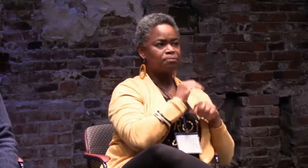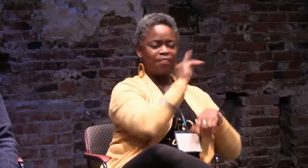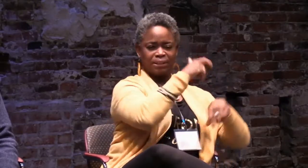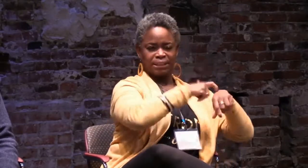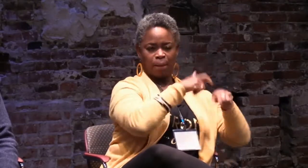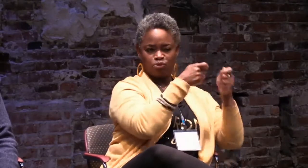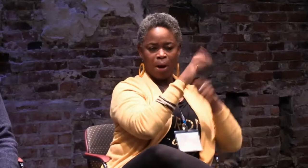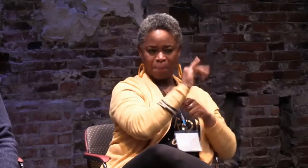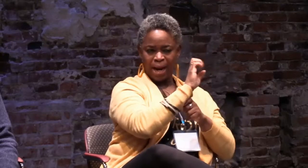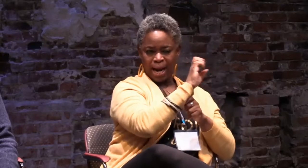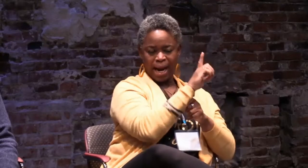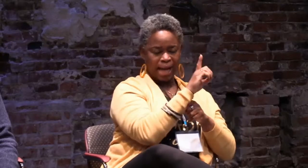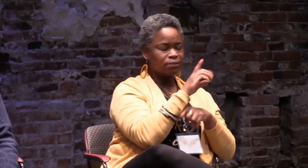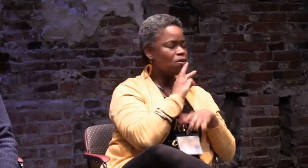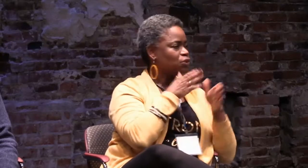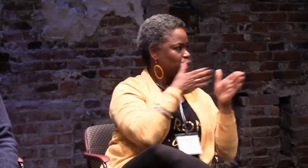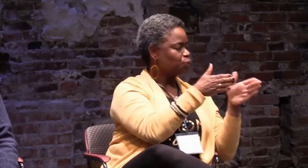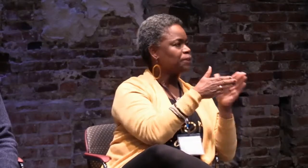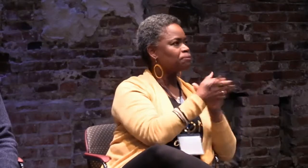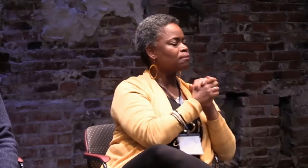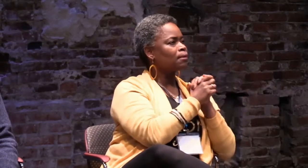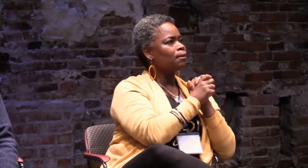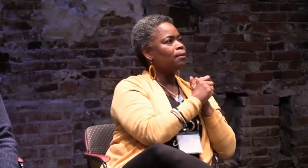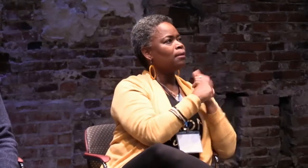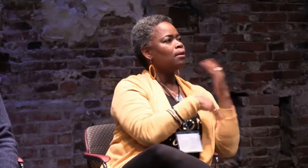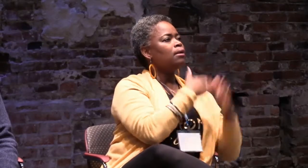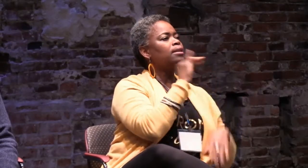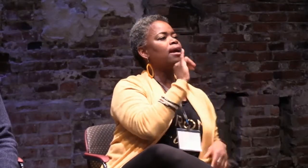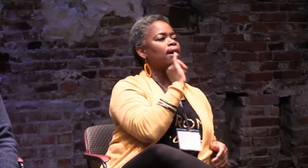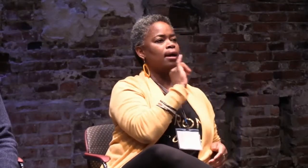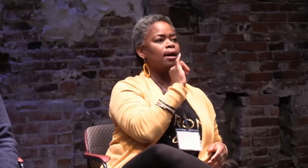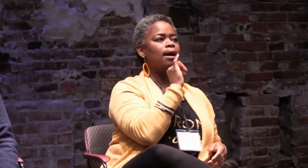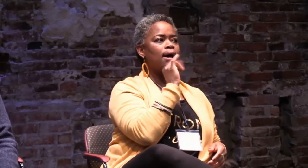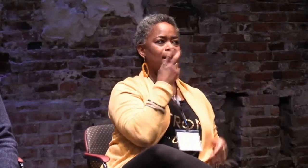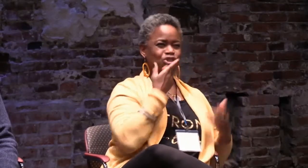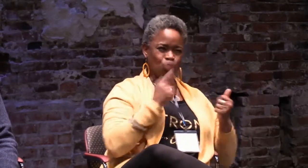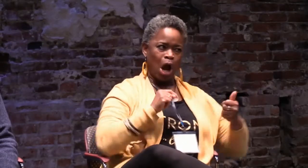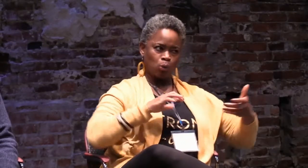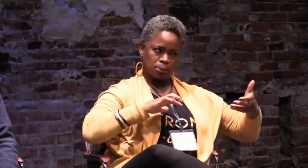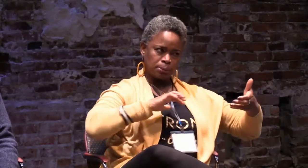where I began to work with Deaf West Theatre. When Edwater Street was there.